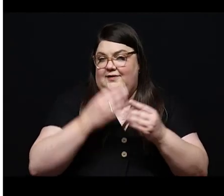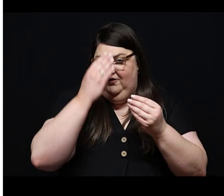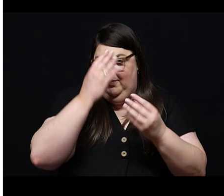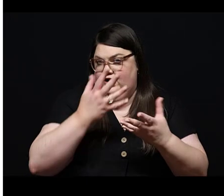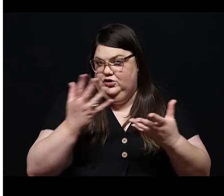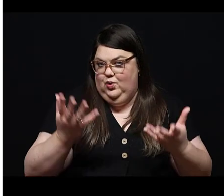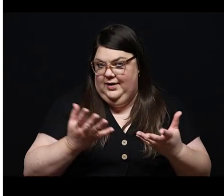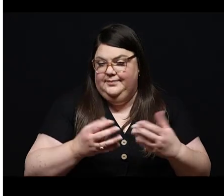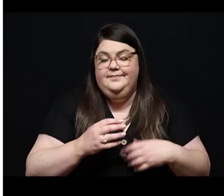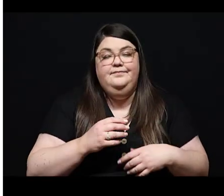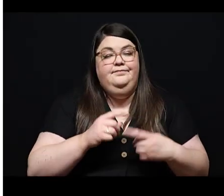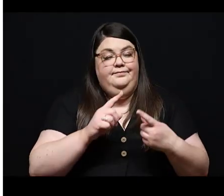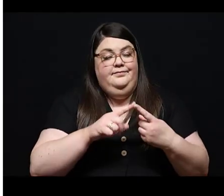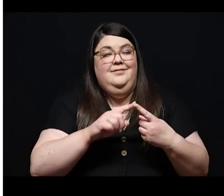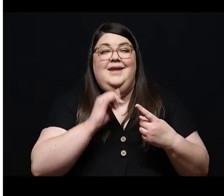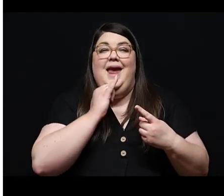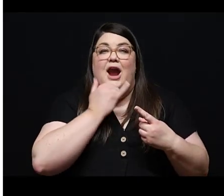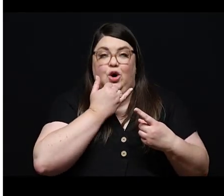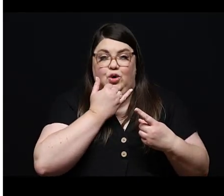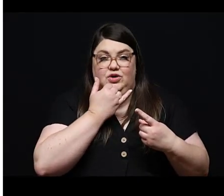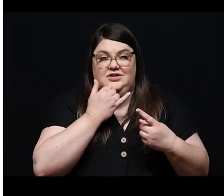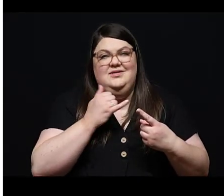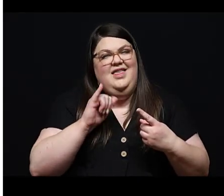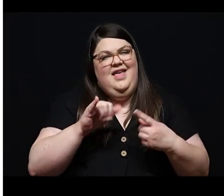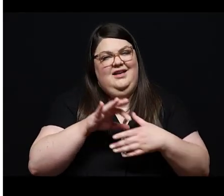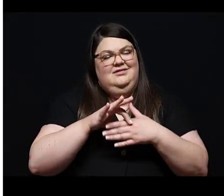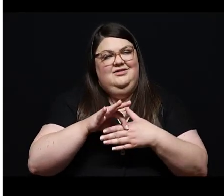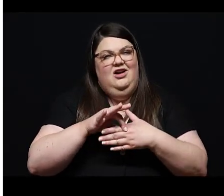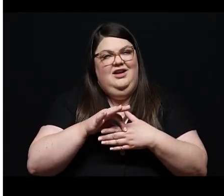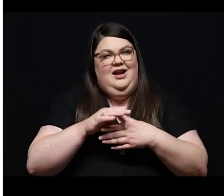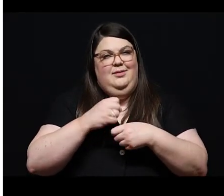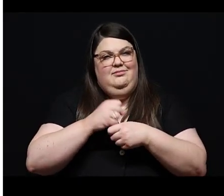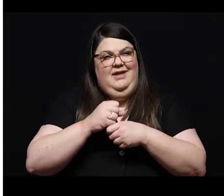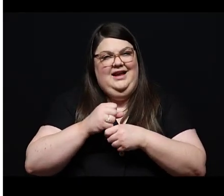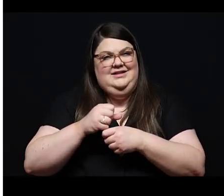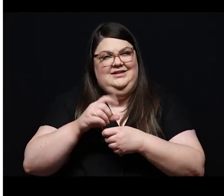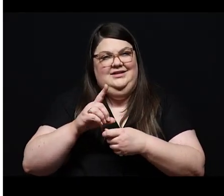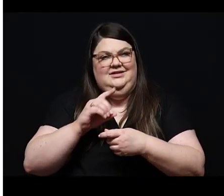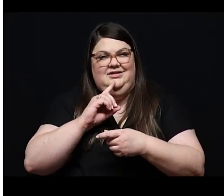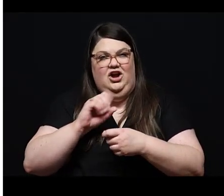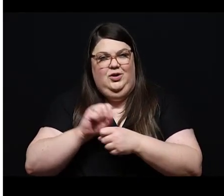Errors – Content that makes the document difficult or impossible to read and